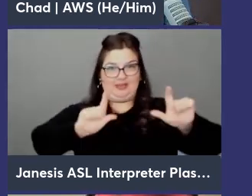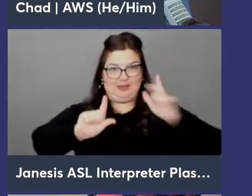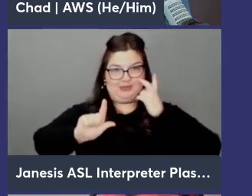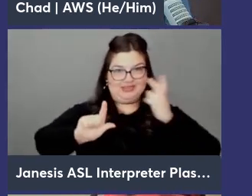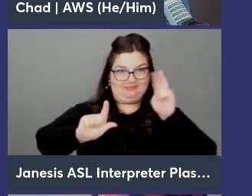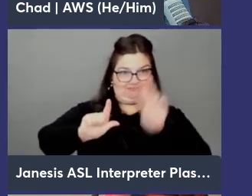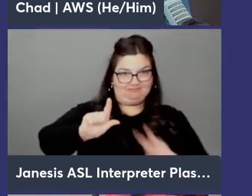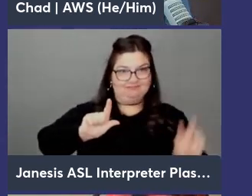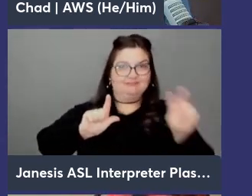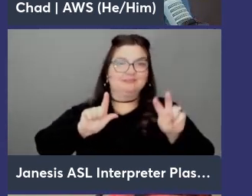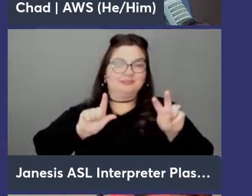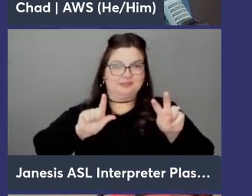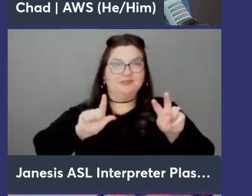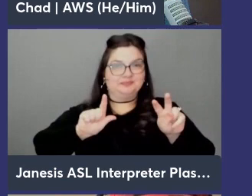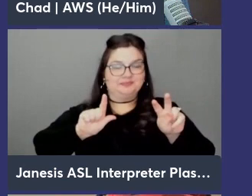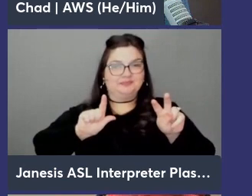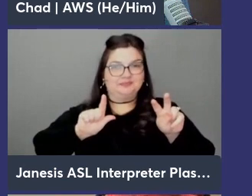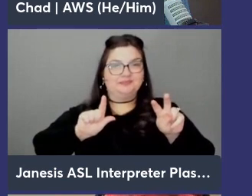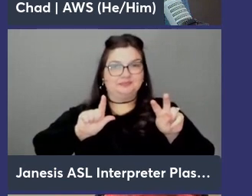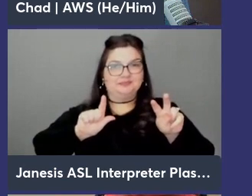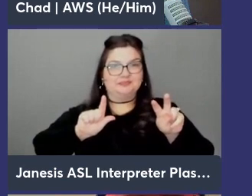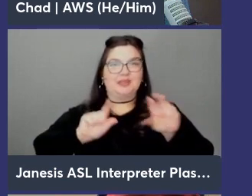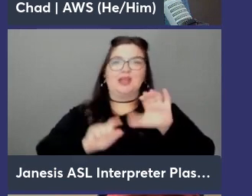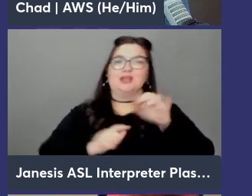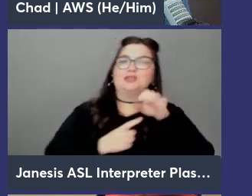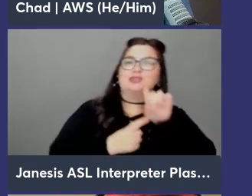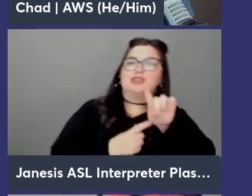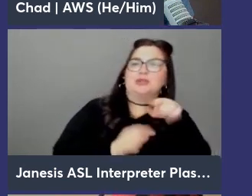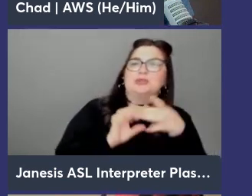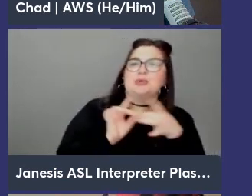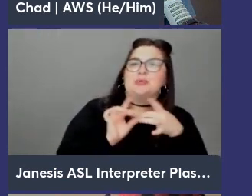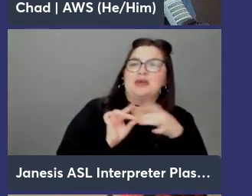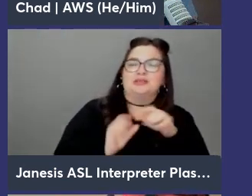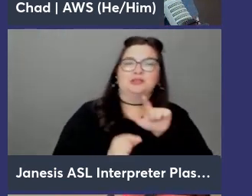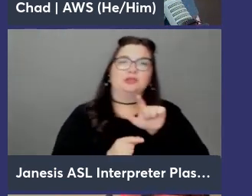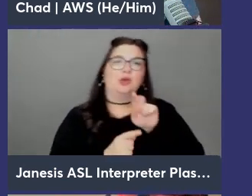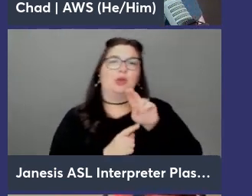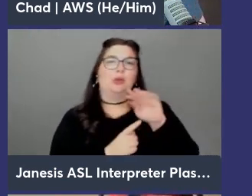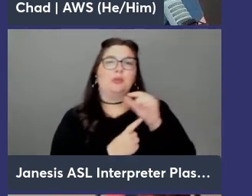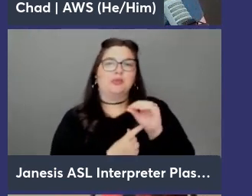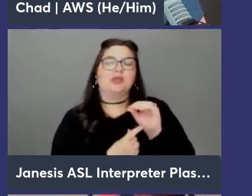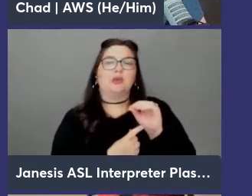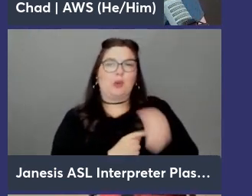And Chad, like you alluded to, I think Lumigo is two parts. One is the monitoring piece,